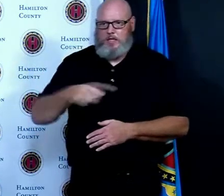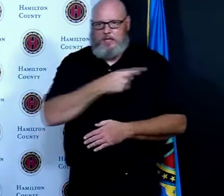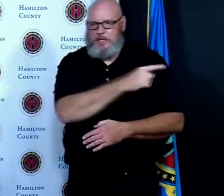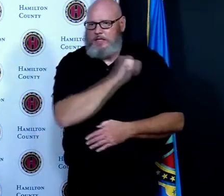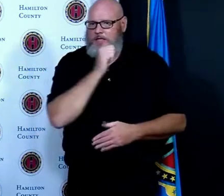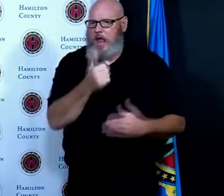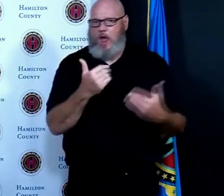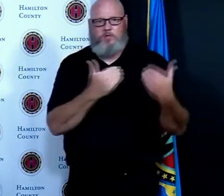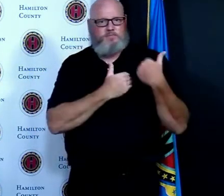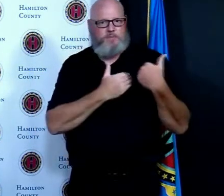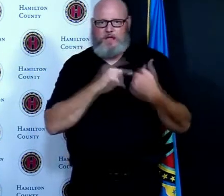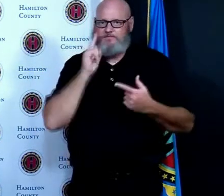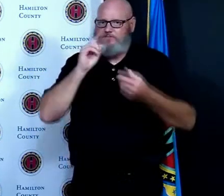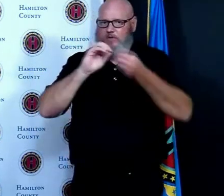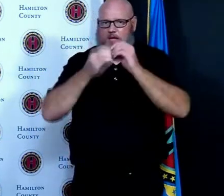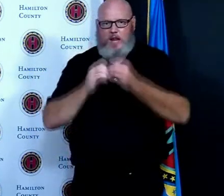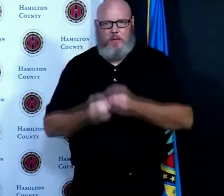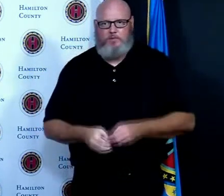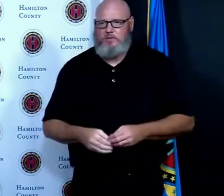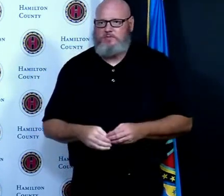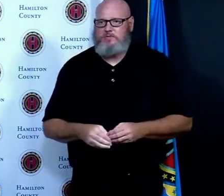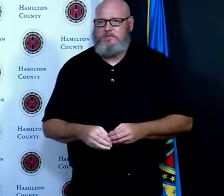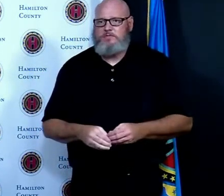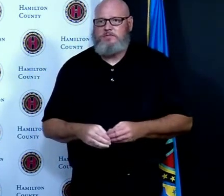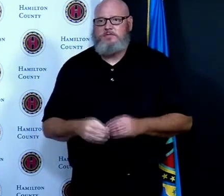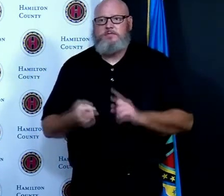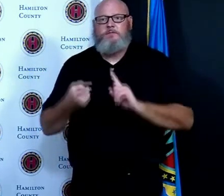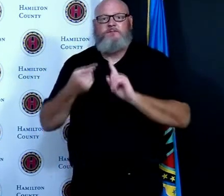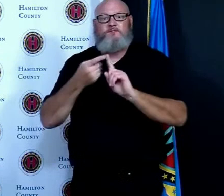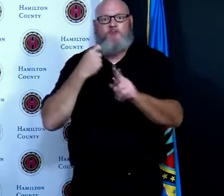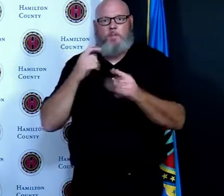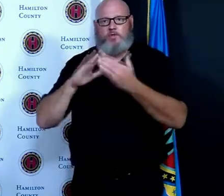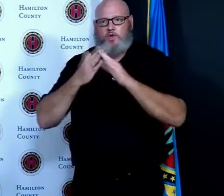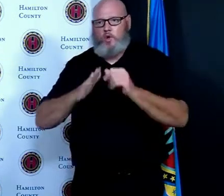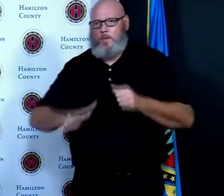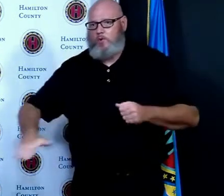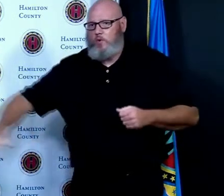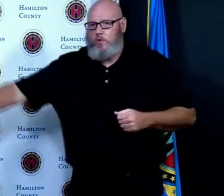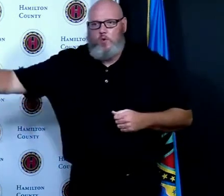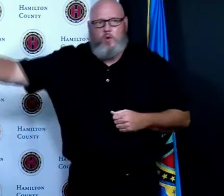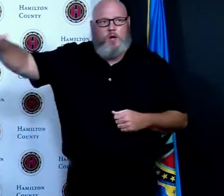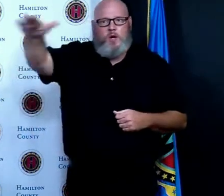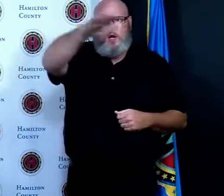that we are seeing in this community we are all responsible for these numbers right